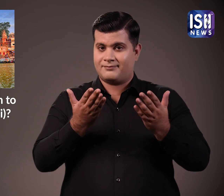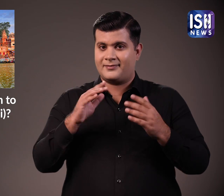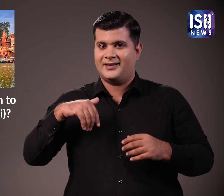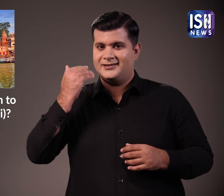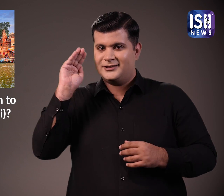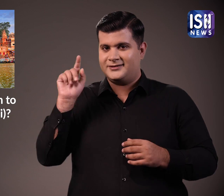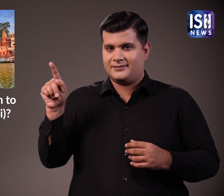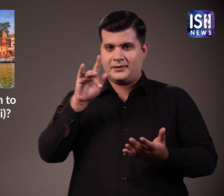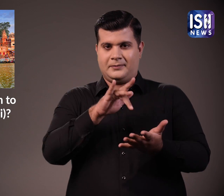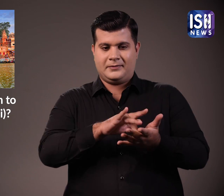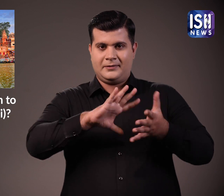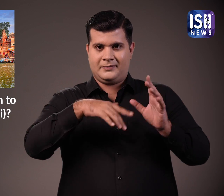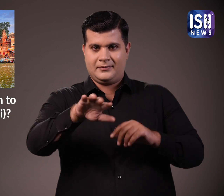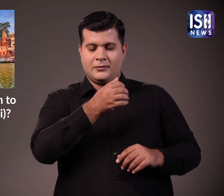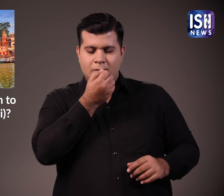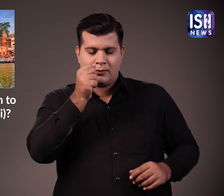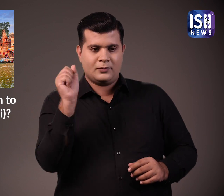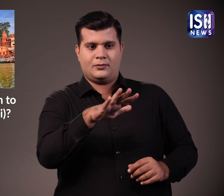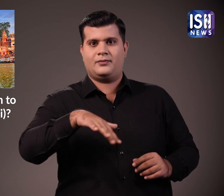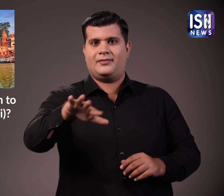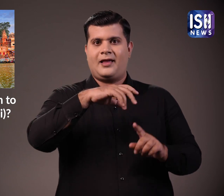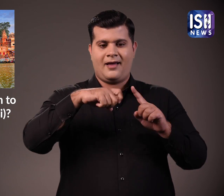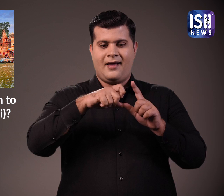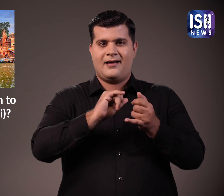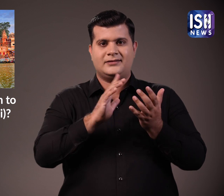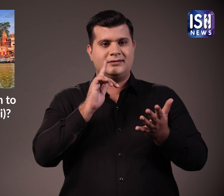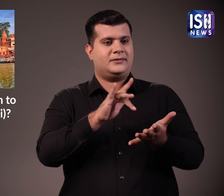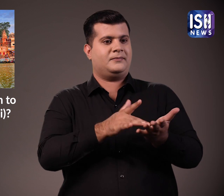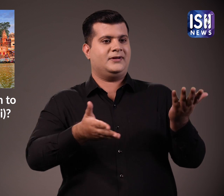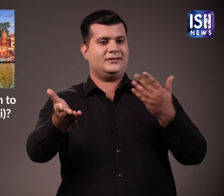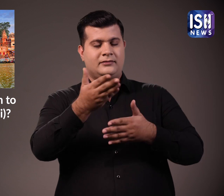It is said that after Lord Shiva created Kashi,